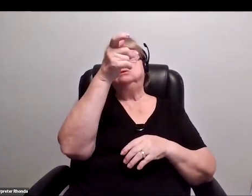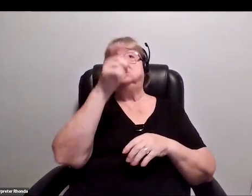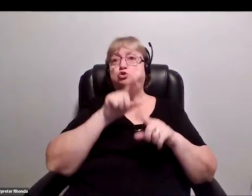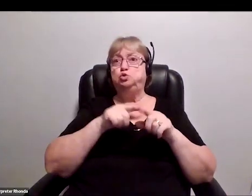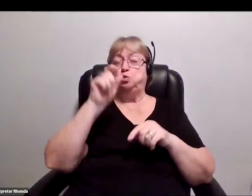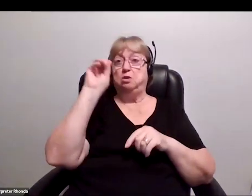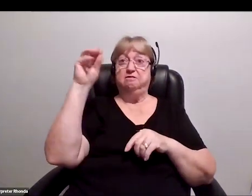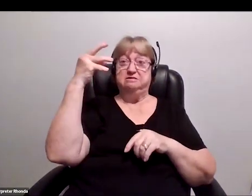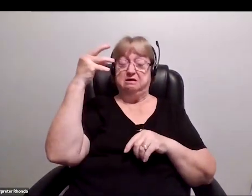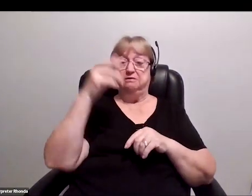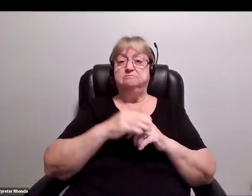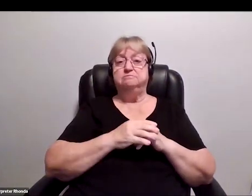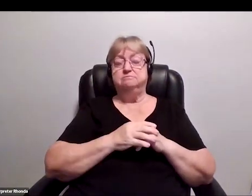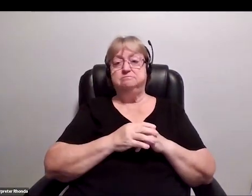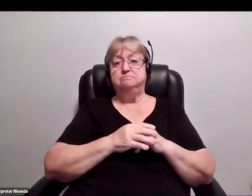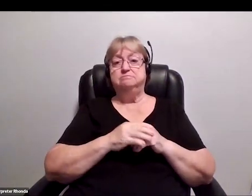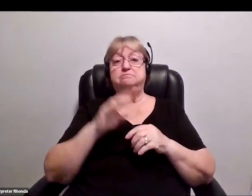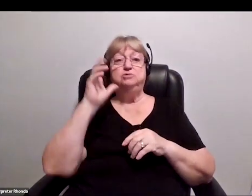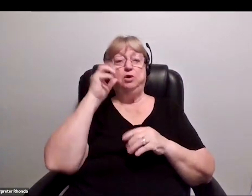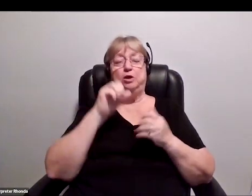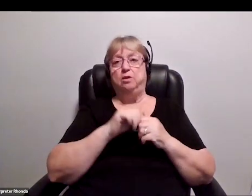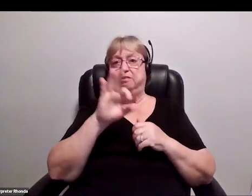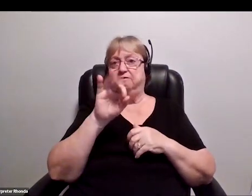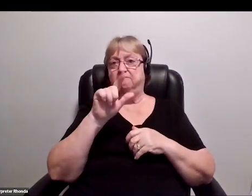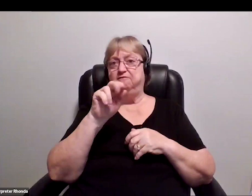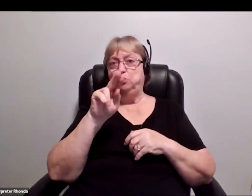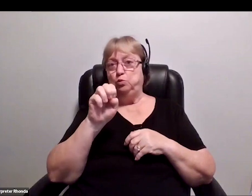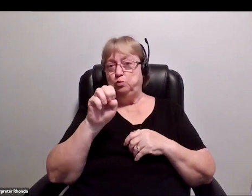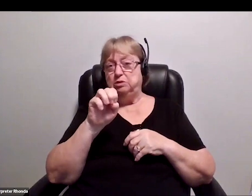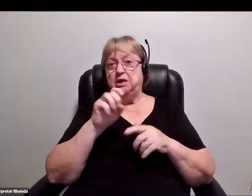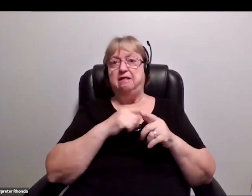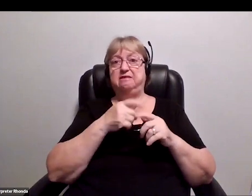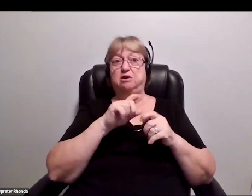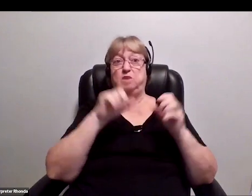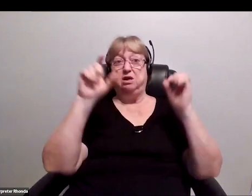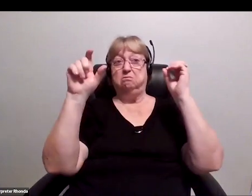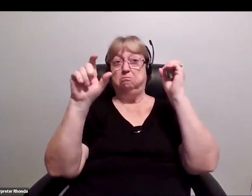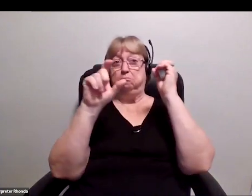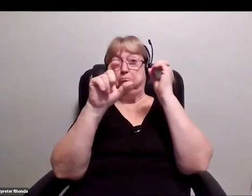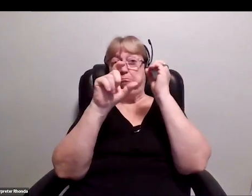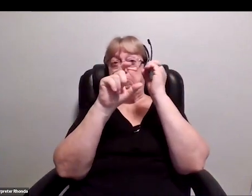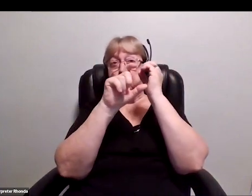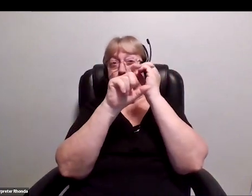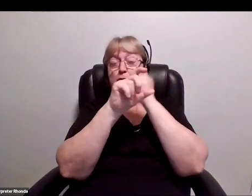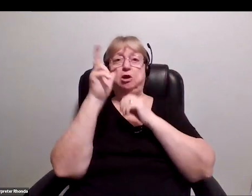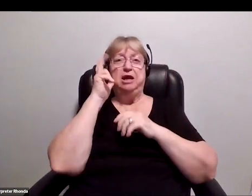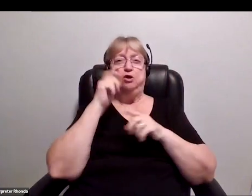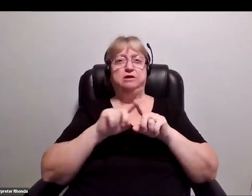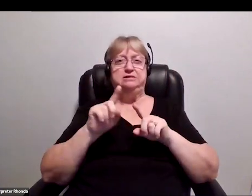You'll hear starting off with the flute sound, and then as it gets covered, you'll start to hear the different ranges. I'll let this play.